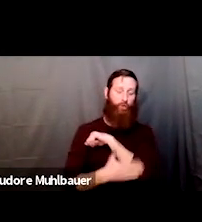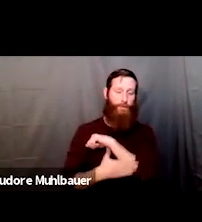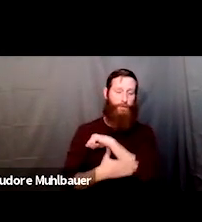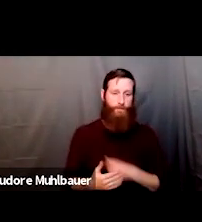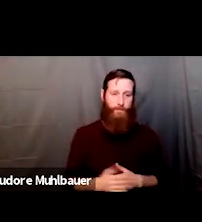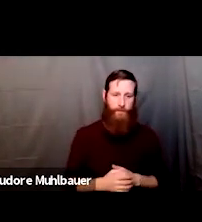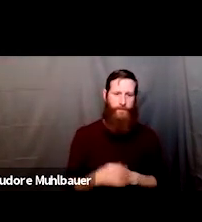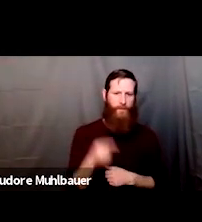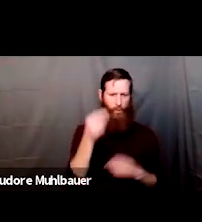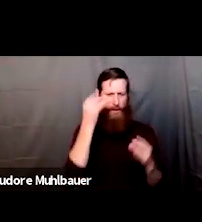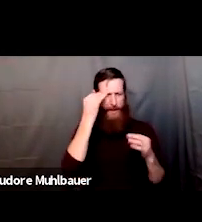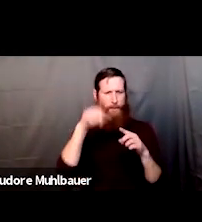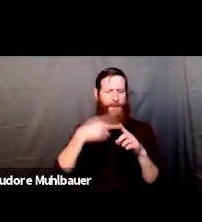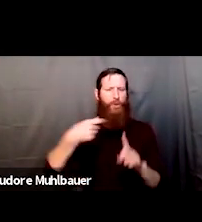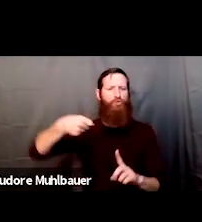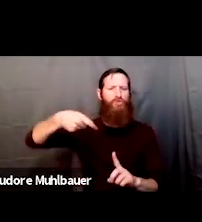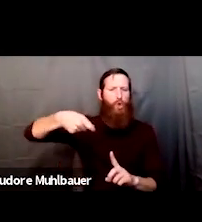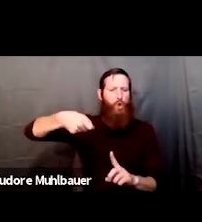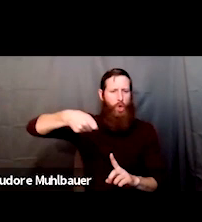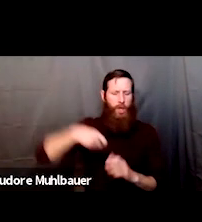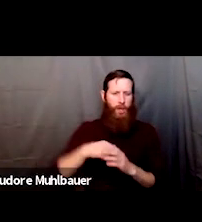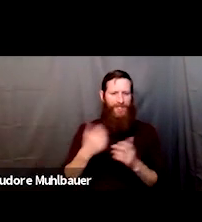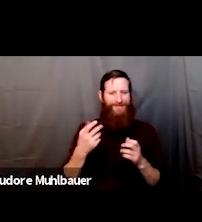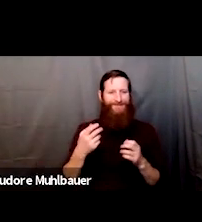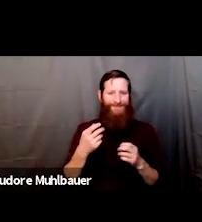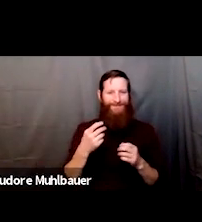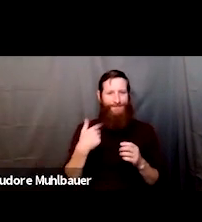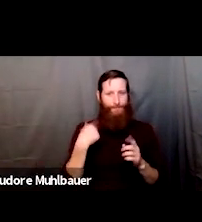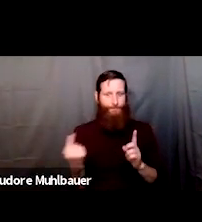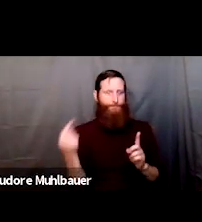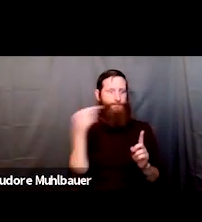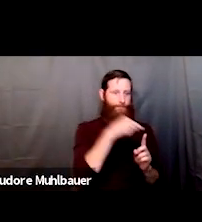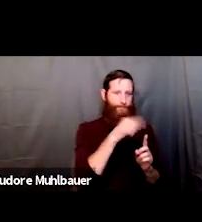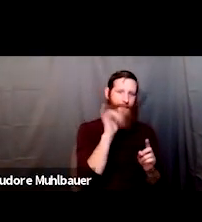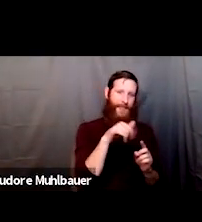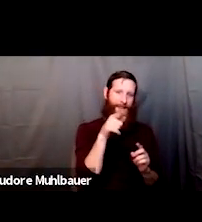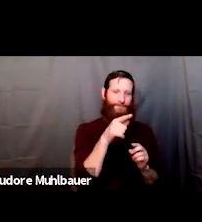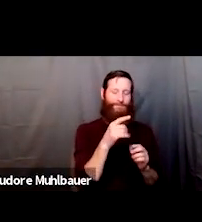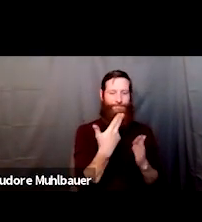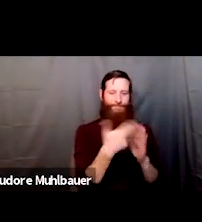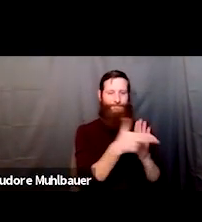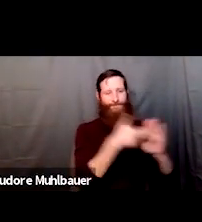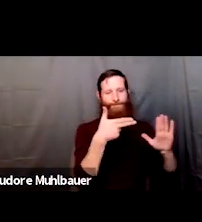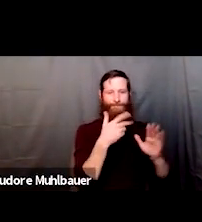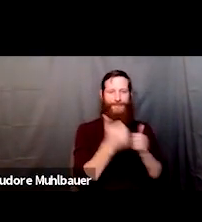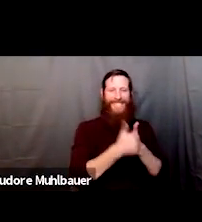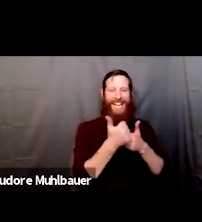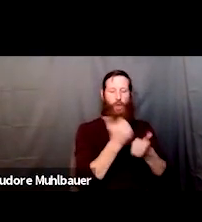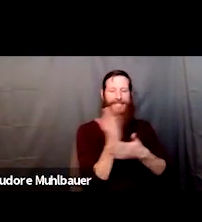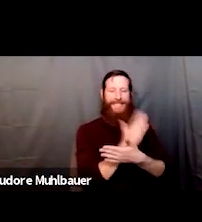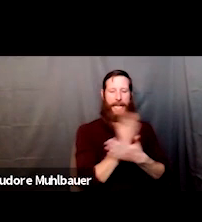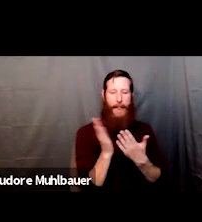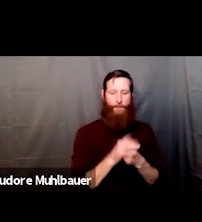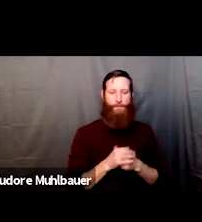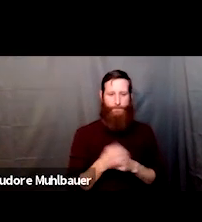So when we are thinking about triggers, we are going to return back to that avalanche danger scale to the bottom line, and we will talk about a couple other tools